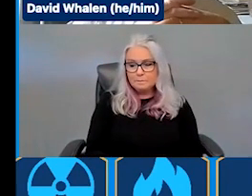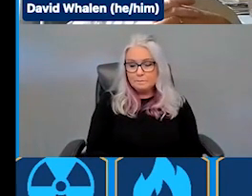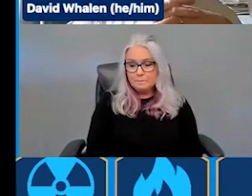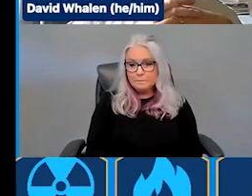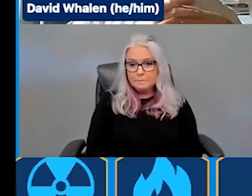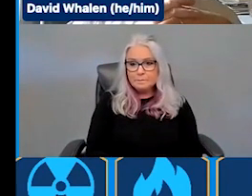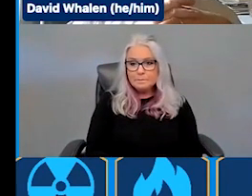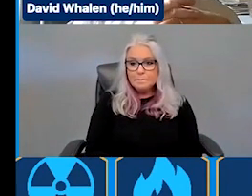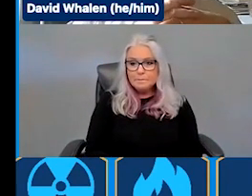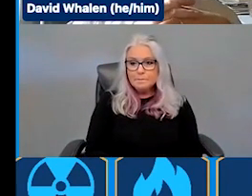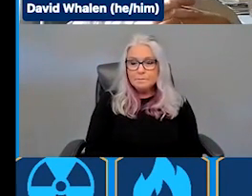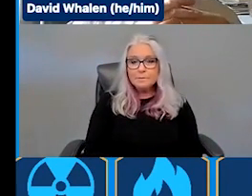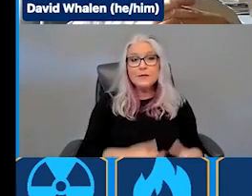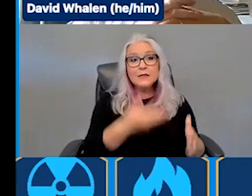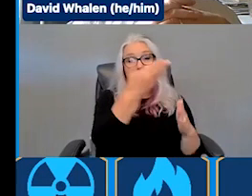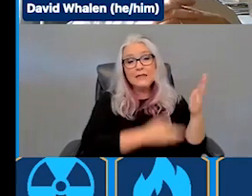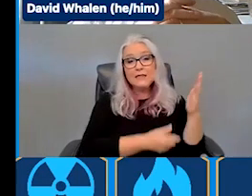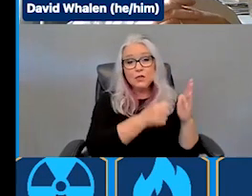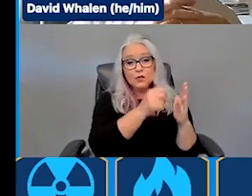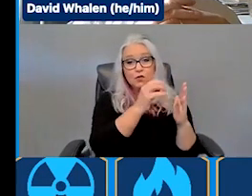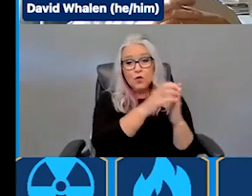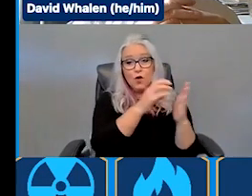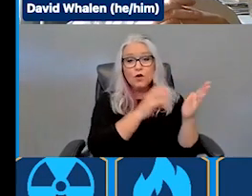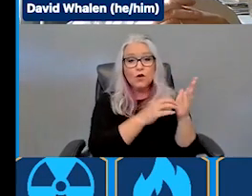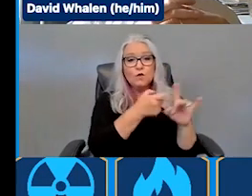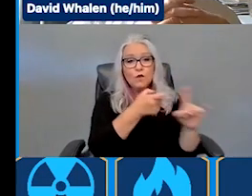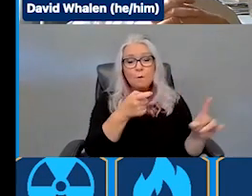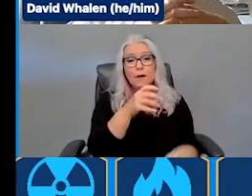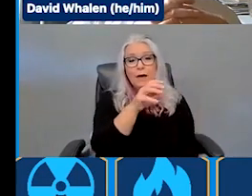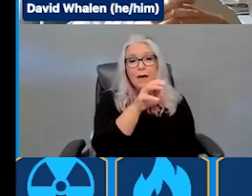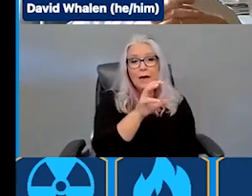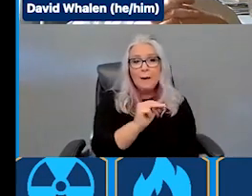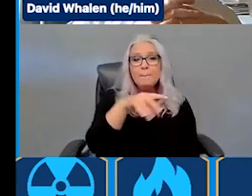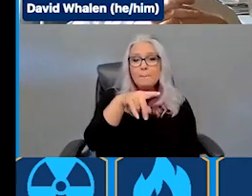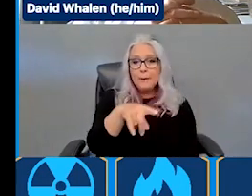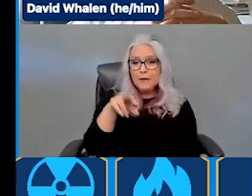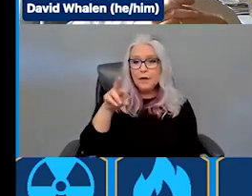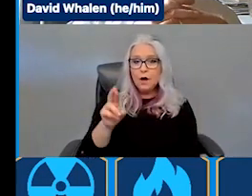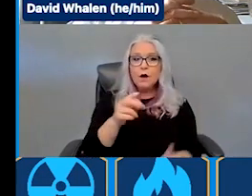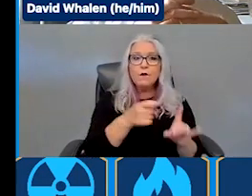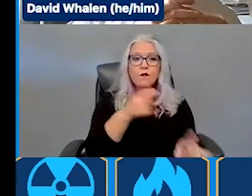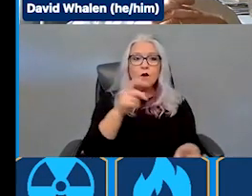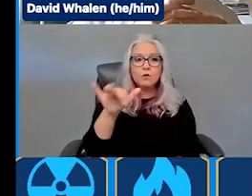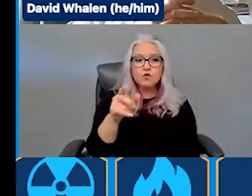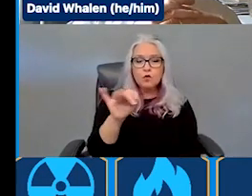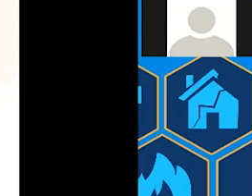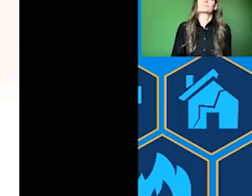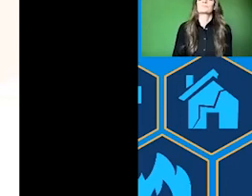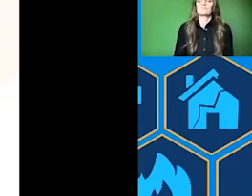from NPR. From Joe Shapiro he did heroic work with journalism